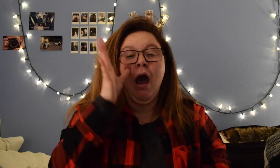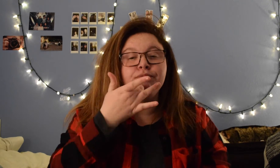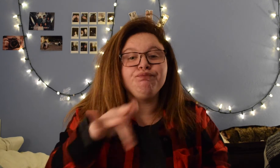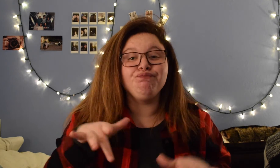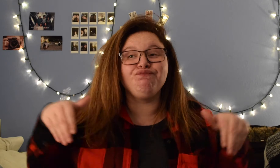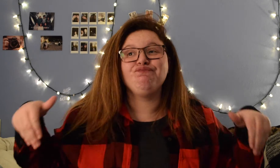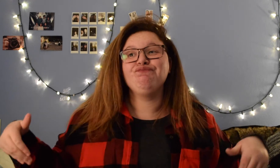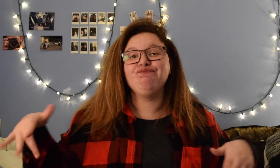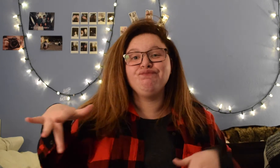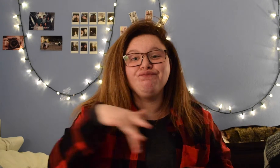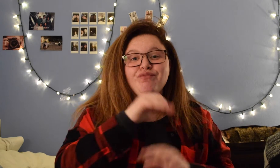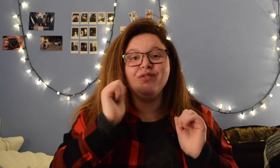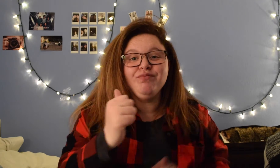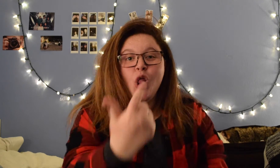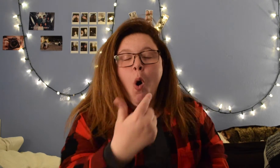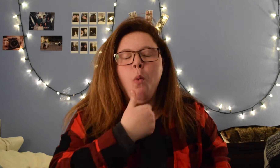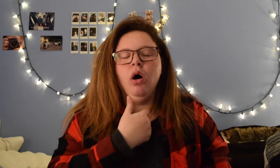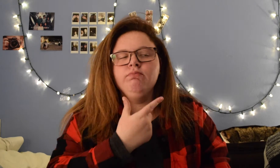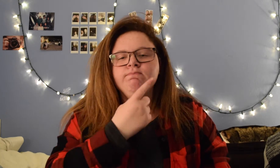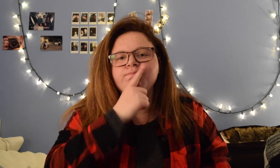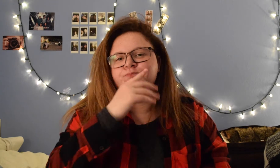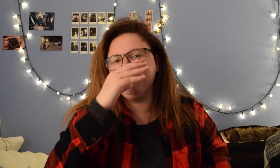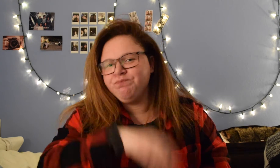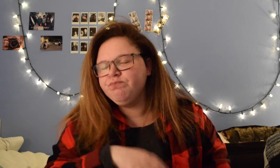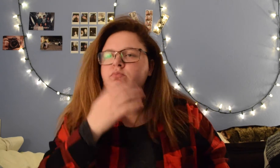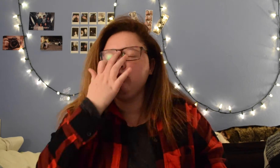My dad was lucky and got the whole seats to himself